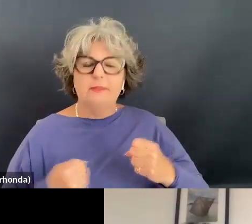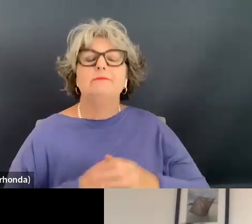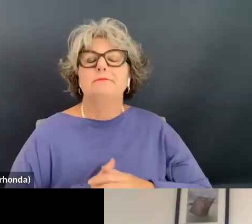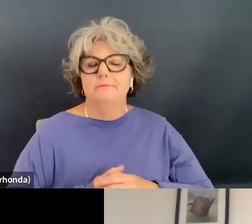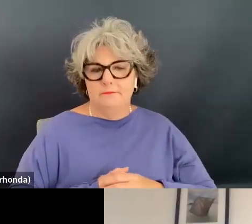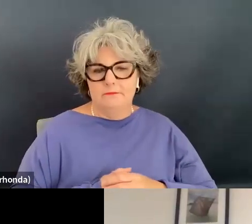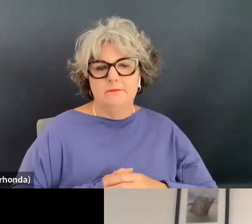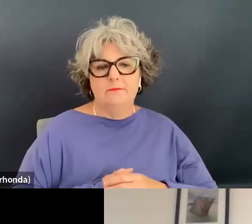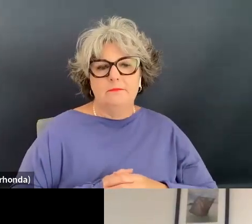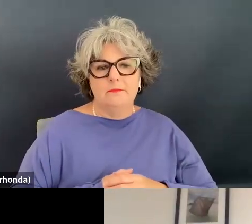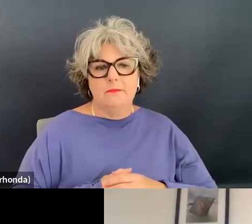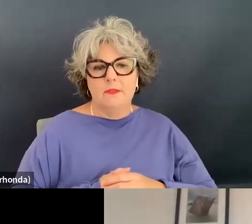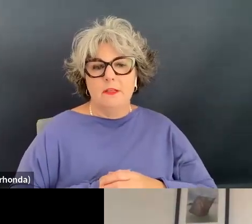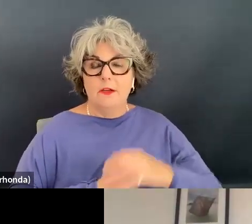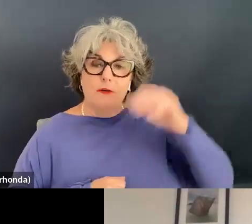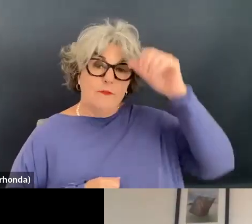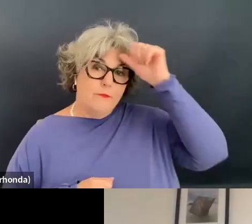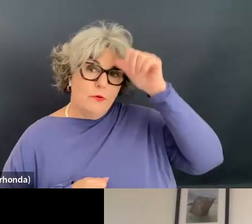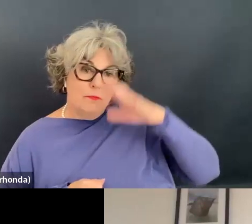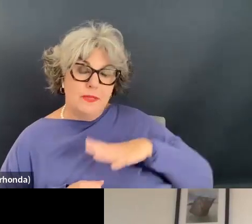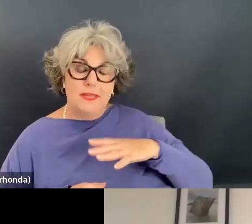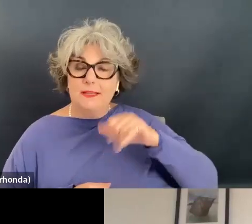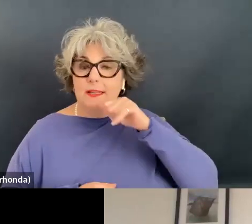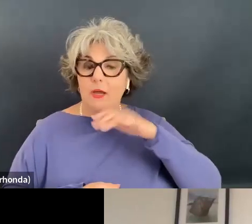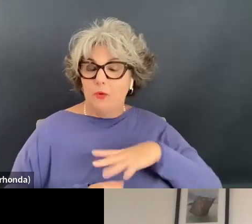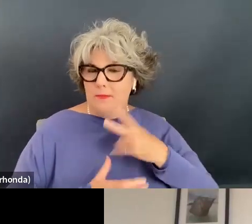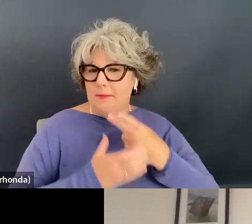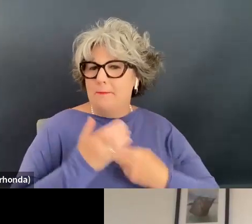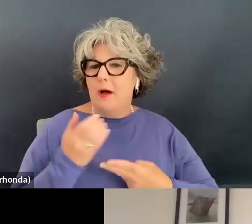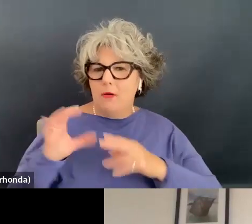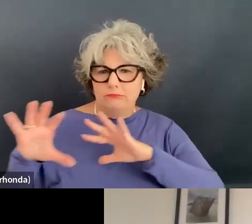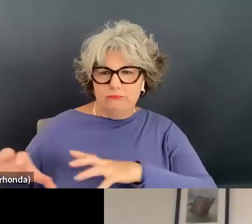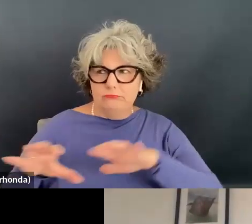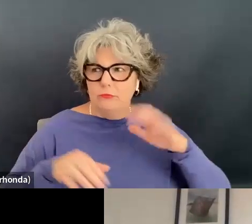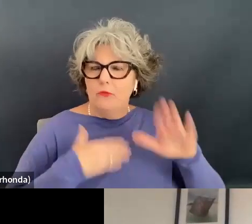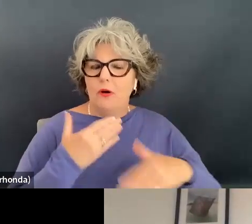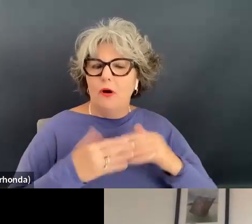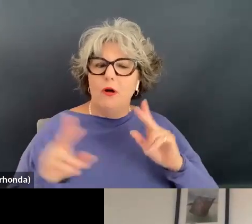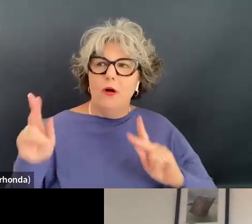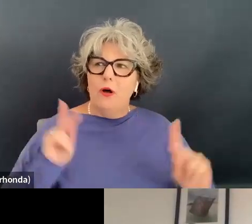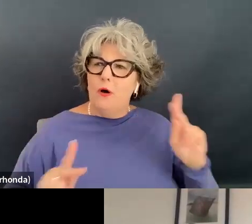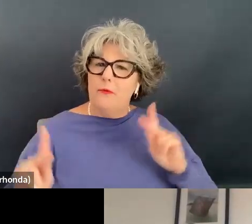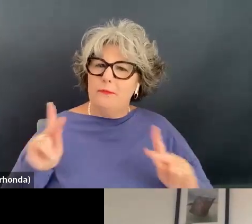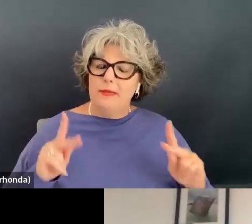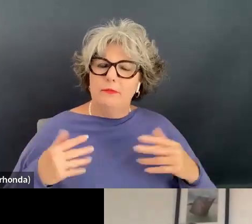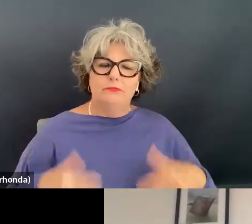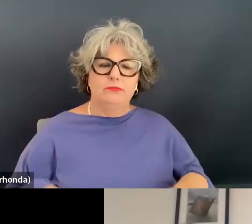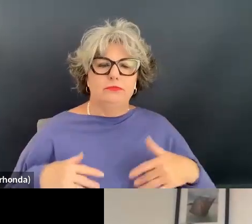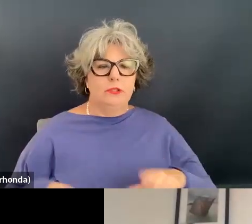For both men and women, I mean, for both of us. For all of us, it is like very damaging.